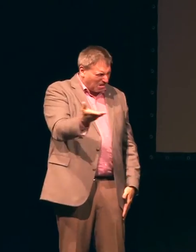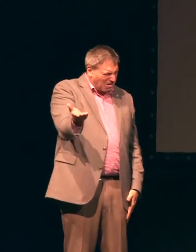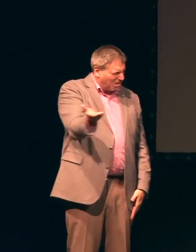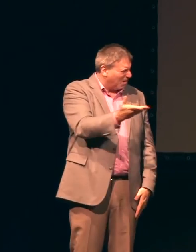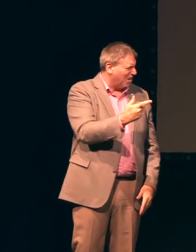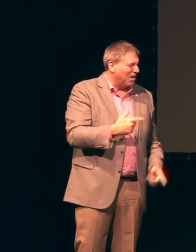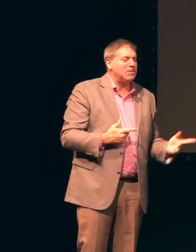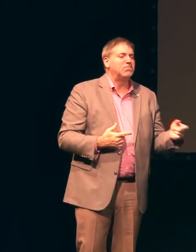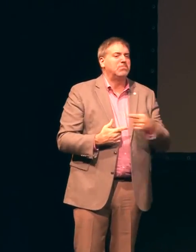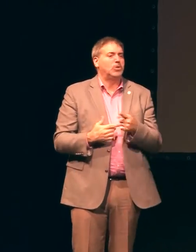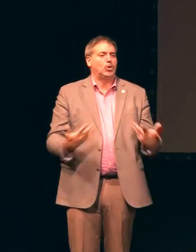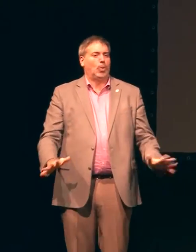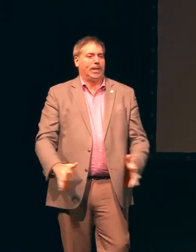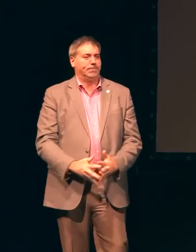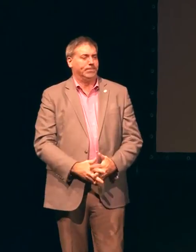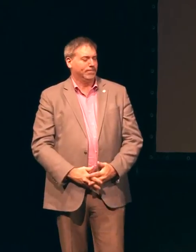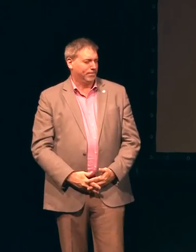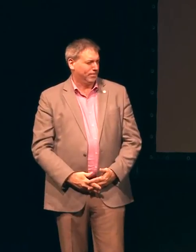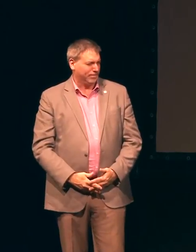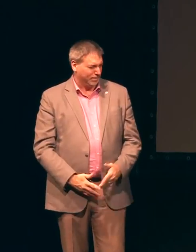position. I said, why wouldn't they? Well they